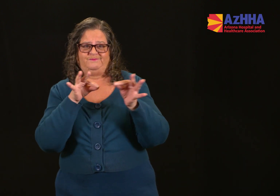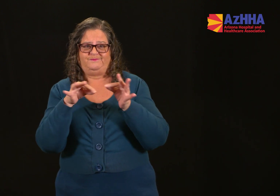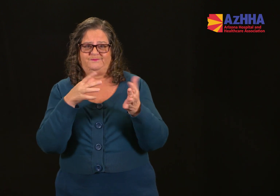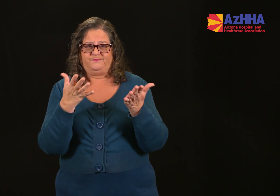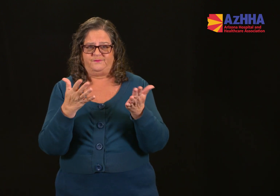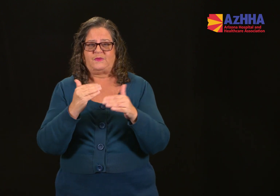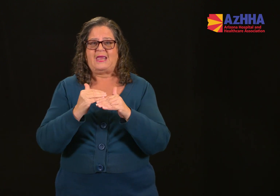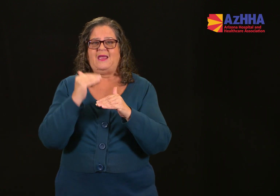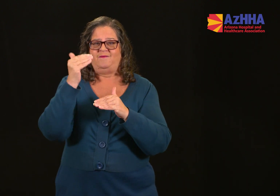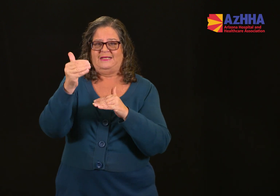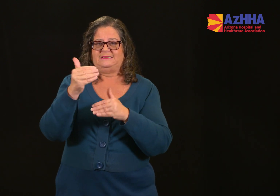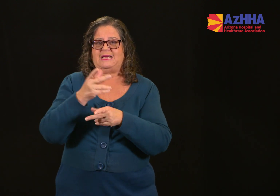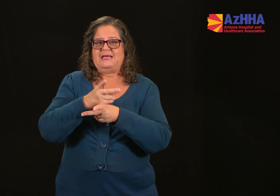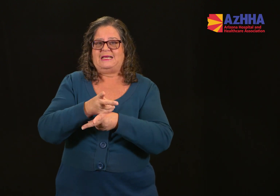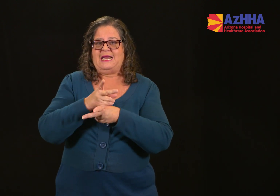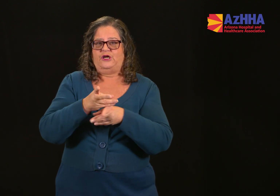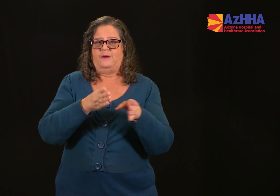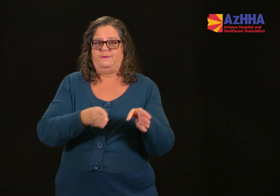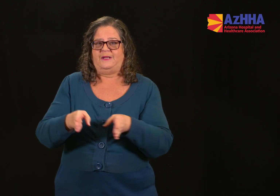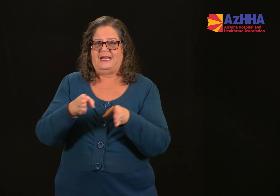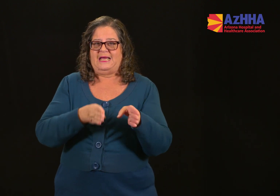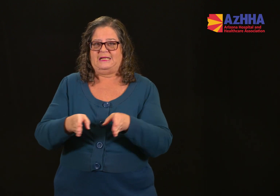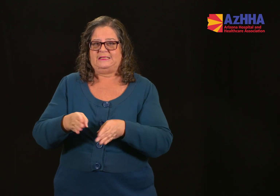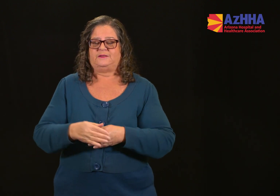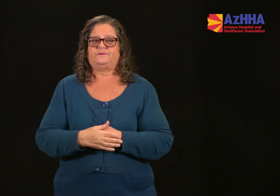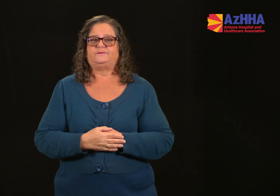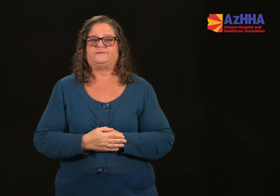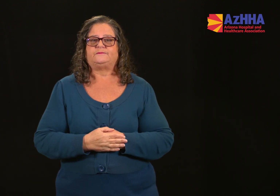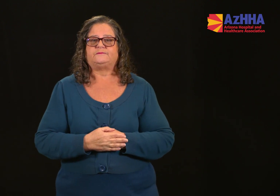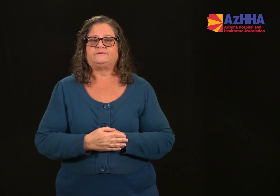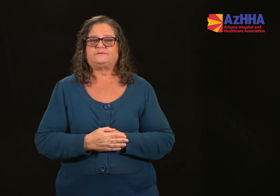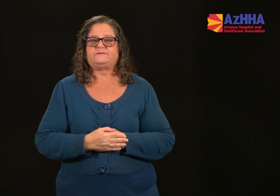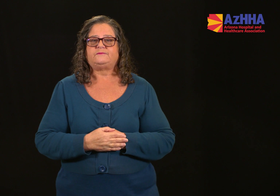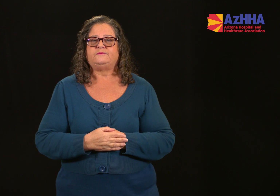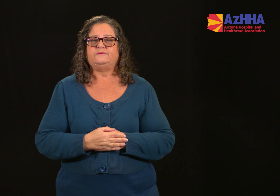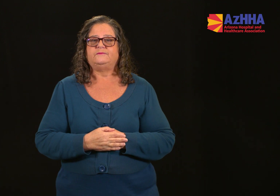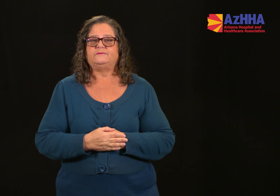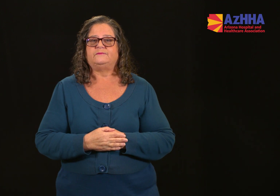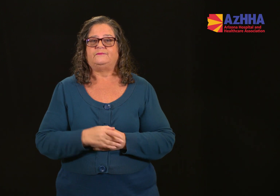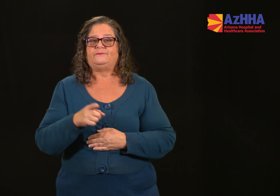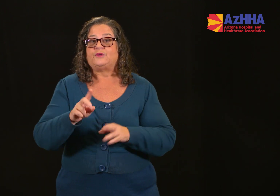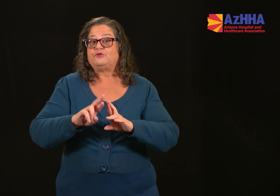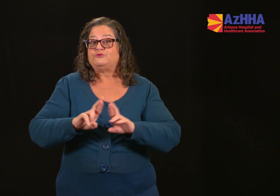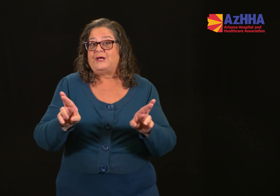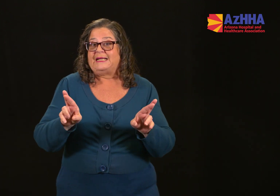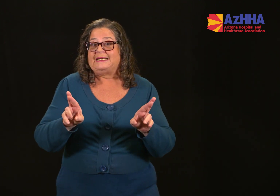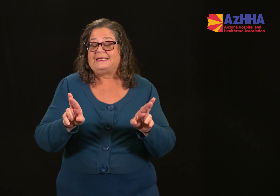Advance Care Planning.